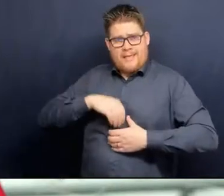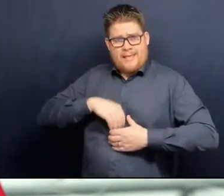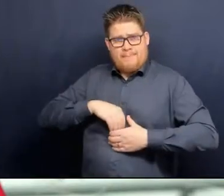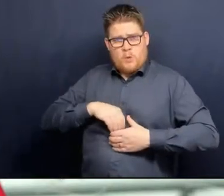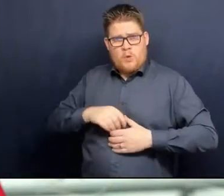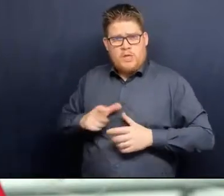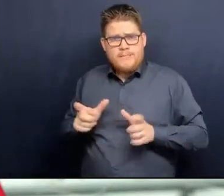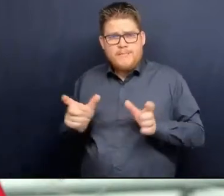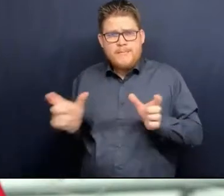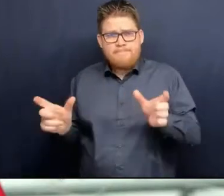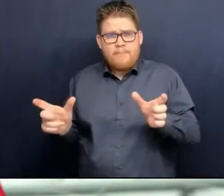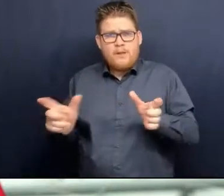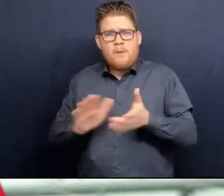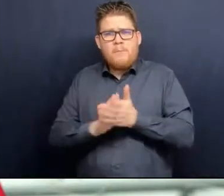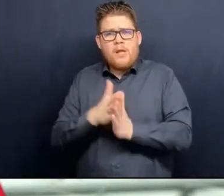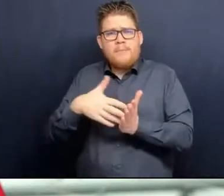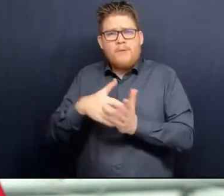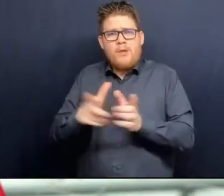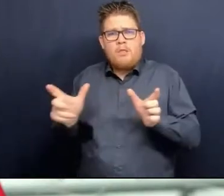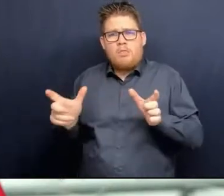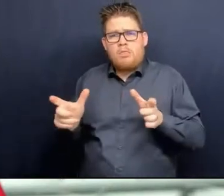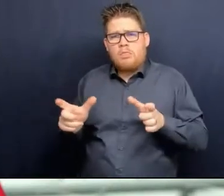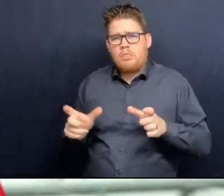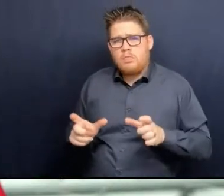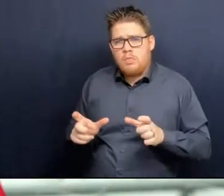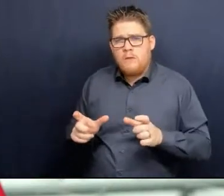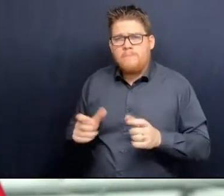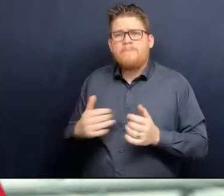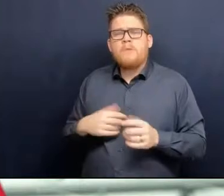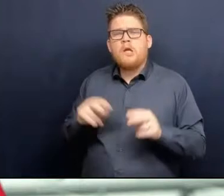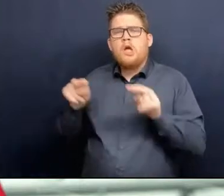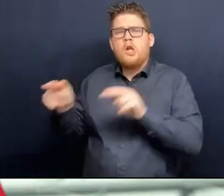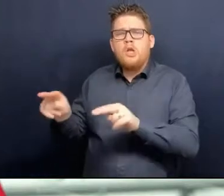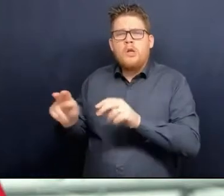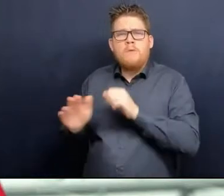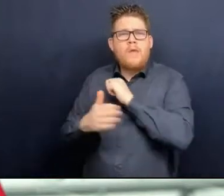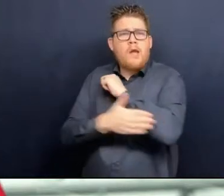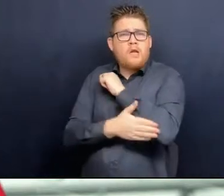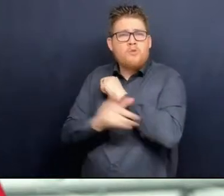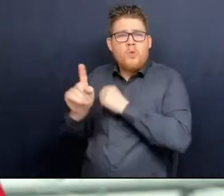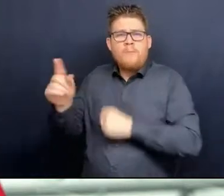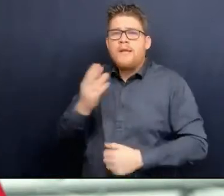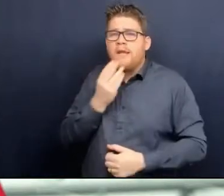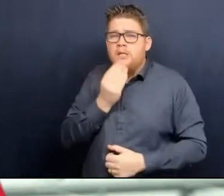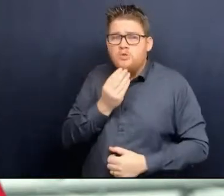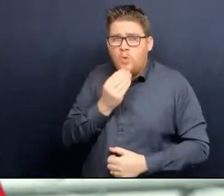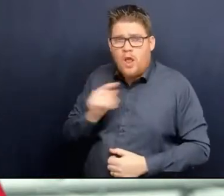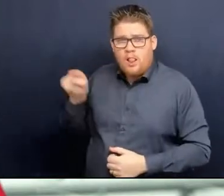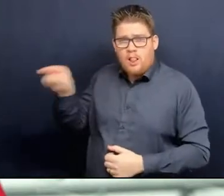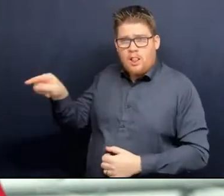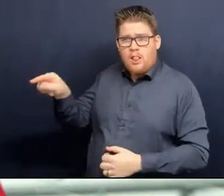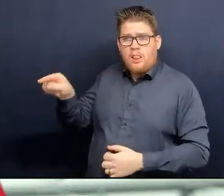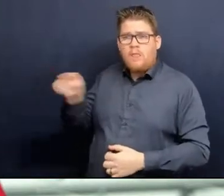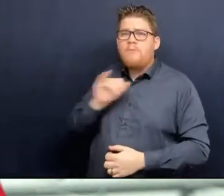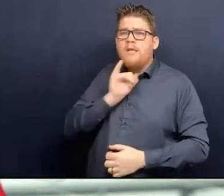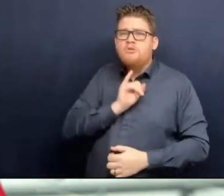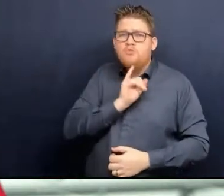what you've learned from looking ? I guessing at Israel of when we might get a force those of